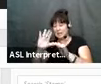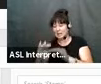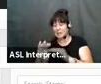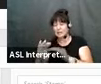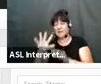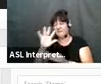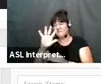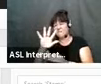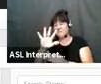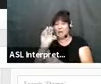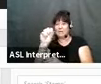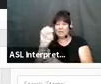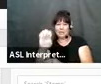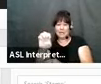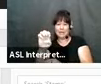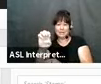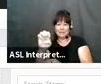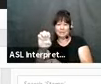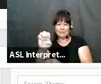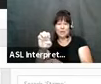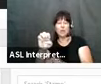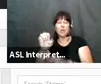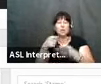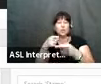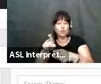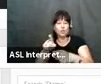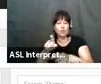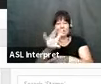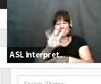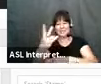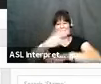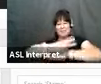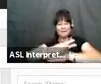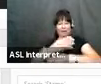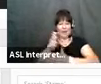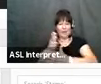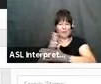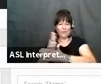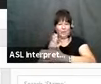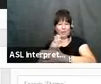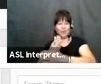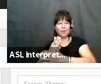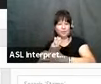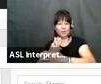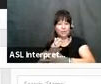cases a day over a seven-day average to get into the yellow. So I hope that kind of clarifies things a bit.